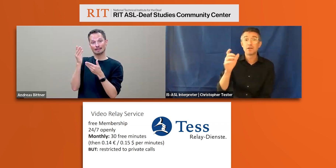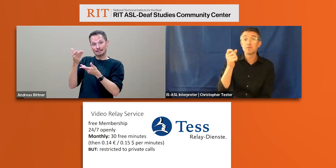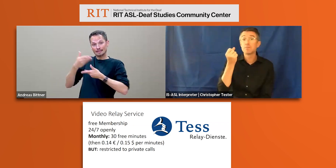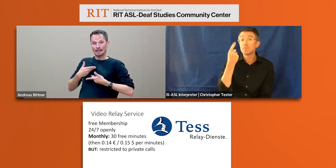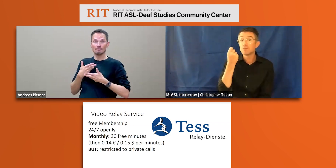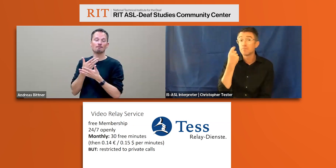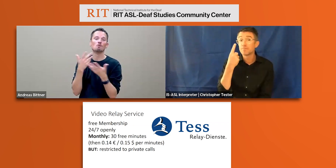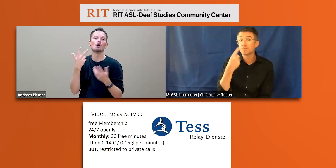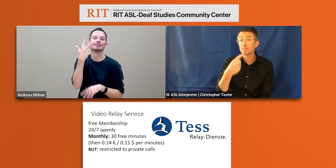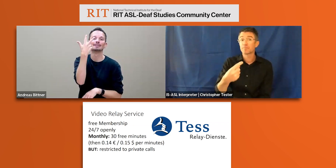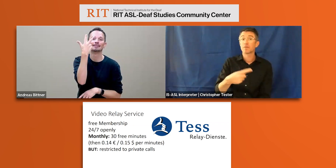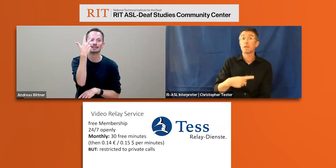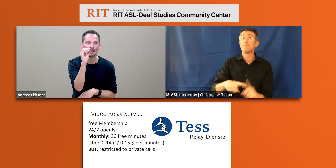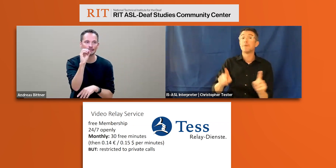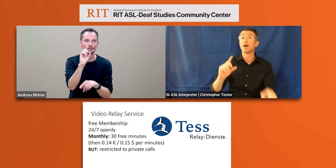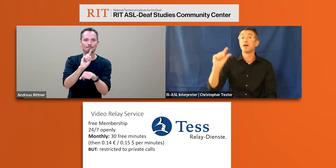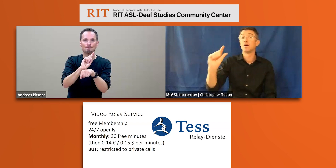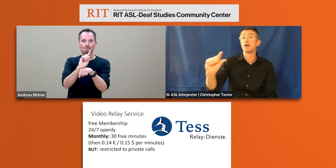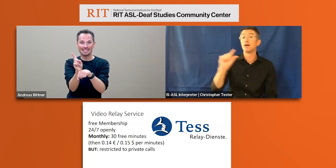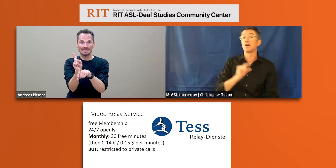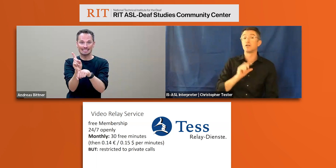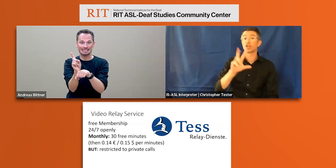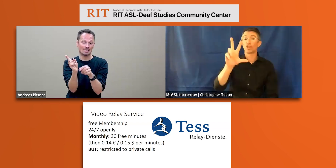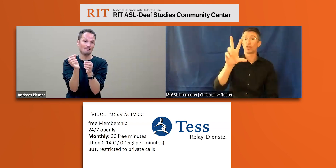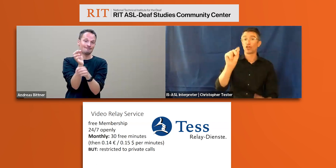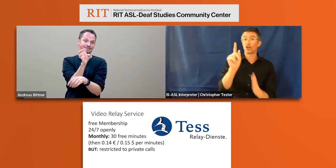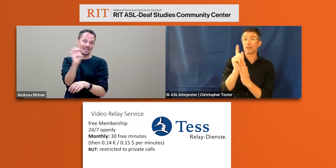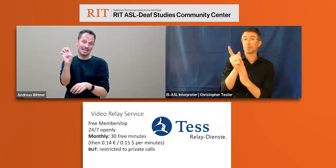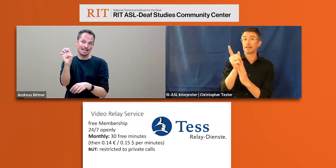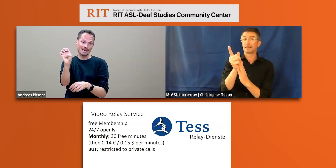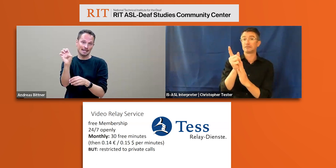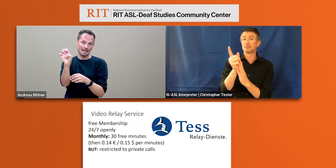It's a 24-hour service, but...